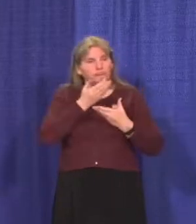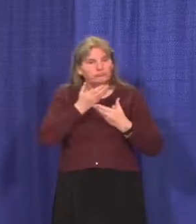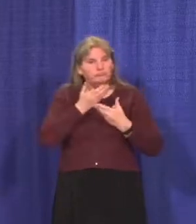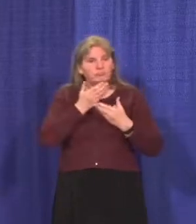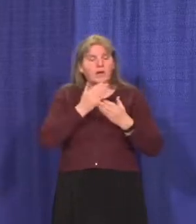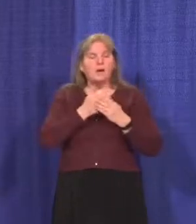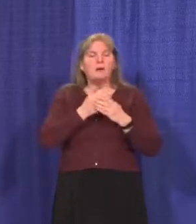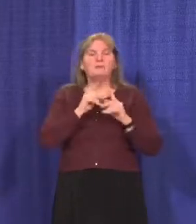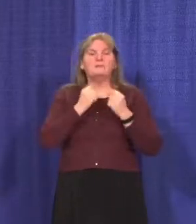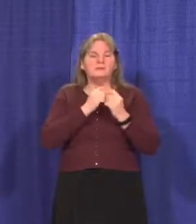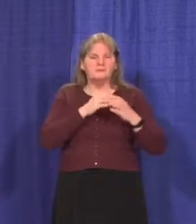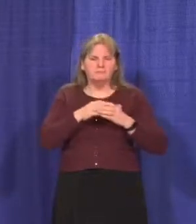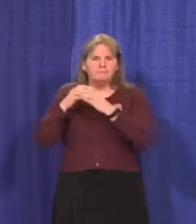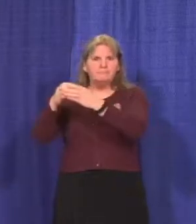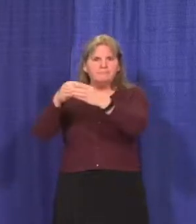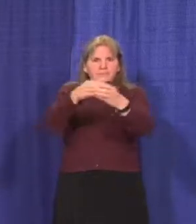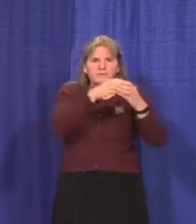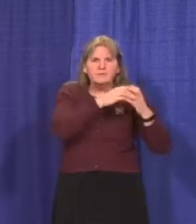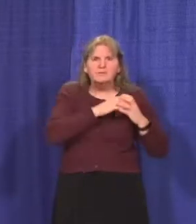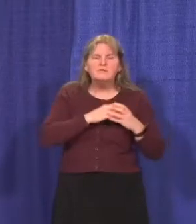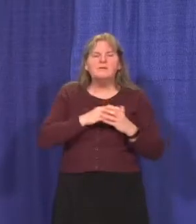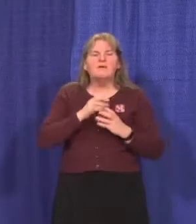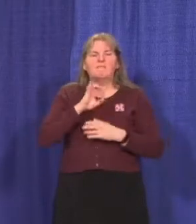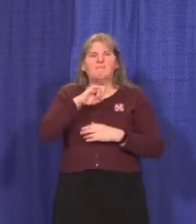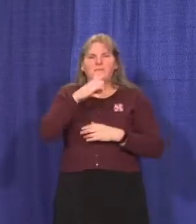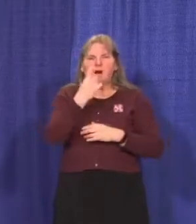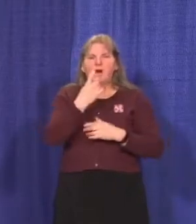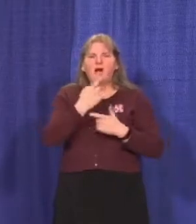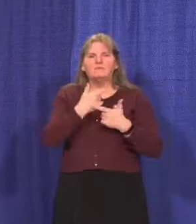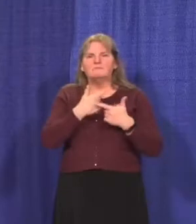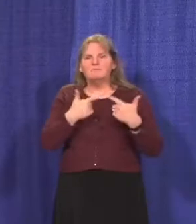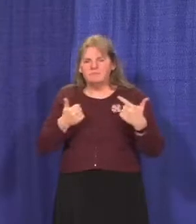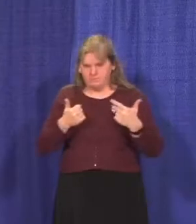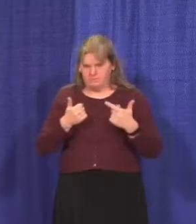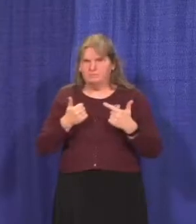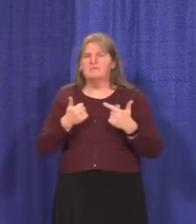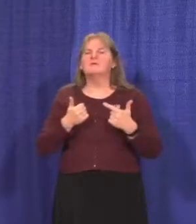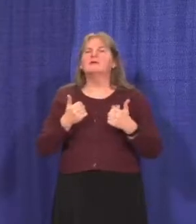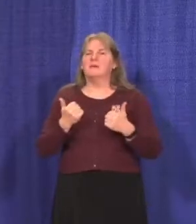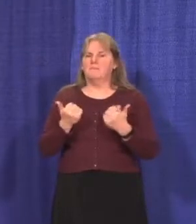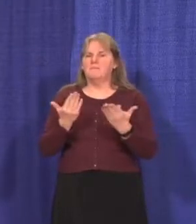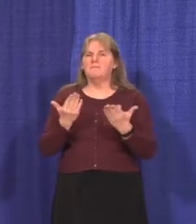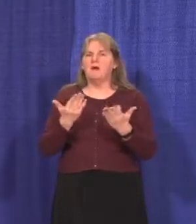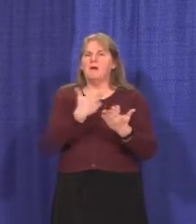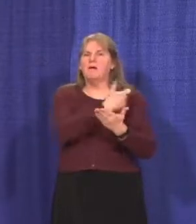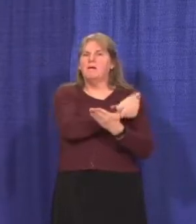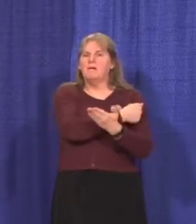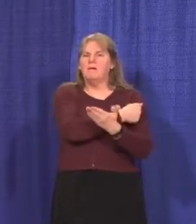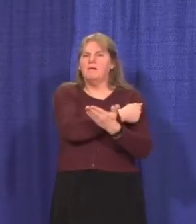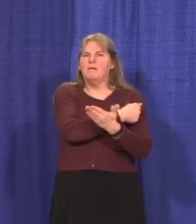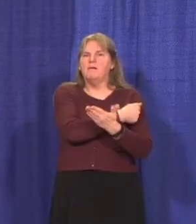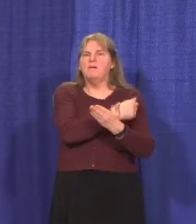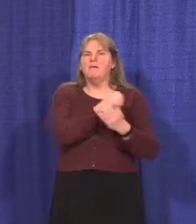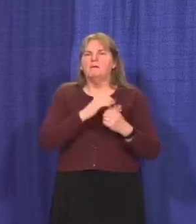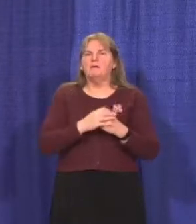Fox and others, we are saying we can deliver at least 1,000